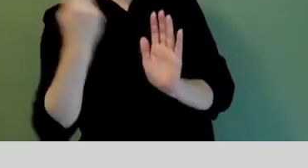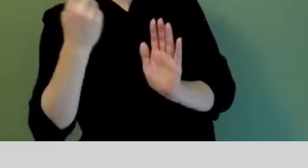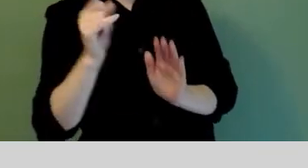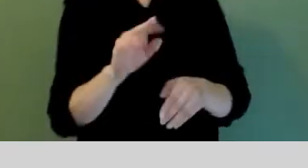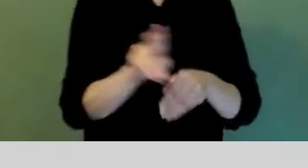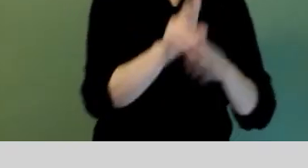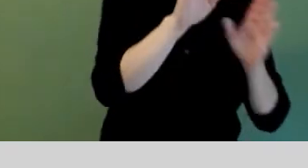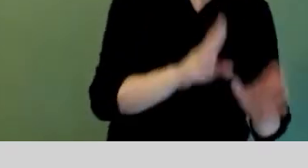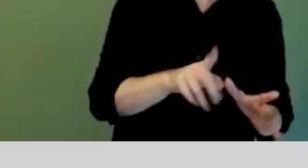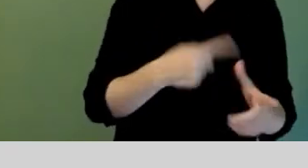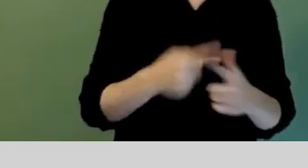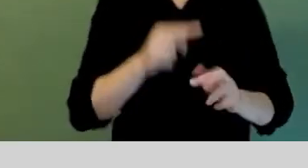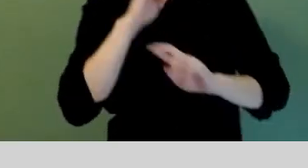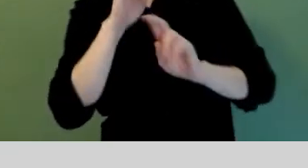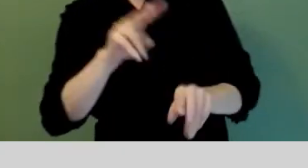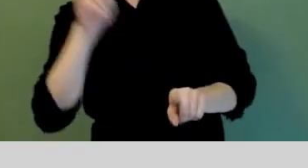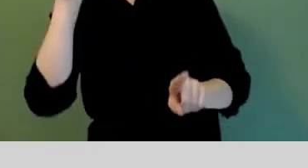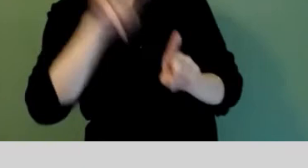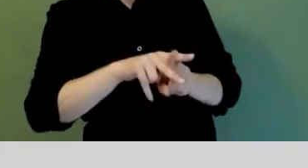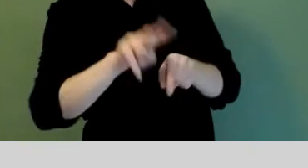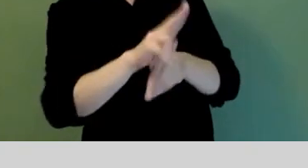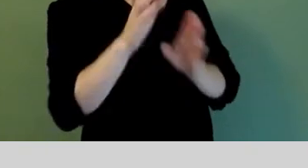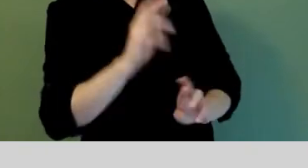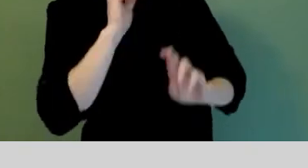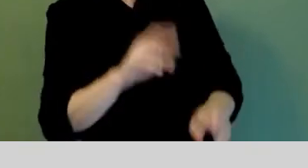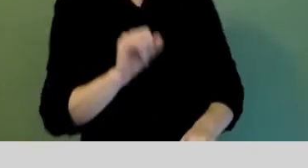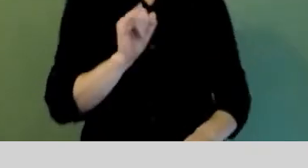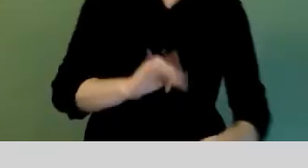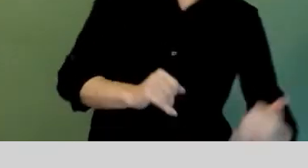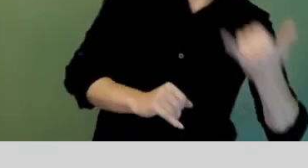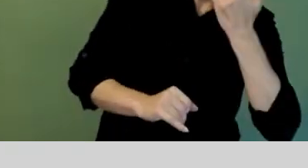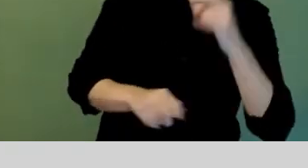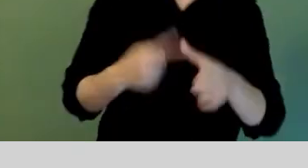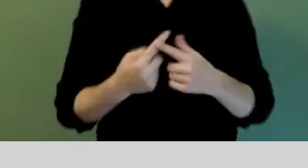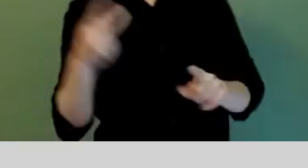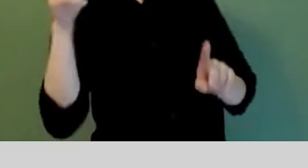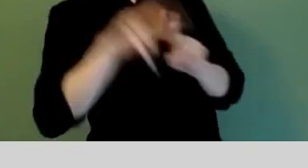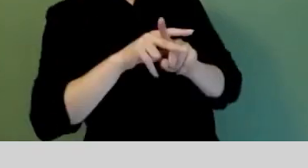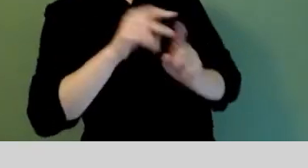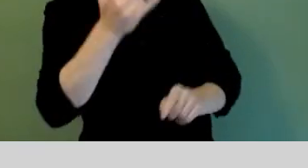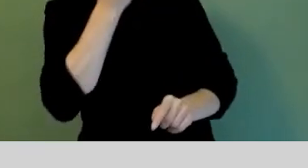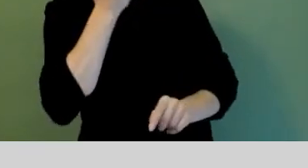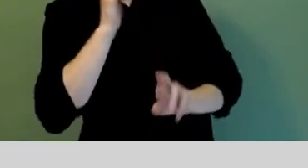If it's an error, it's assigned the error response. And this looks reasonable in Python